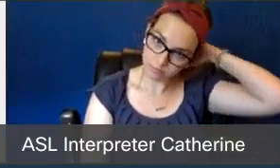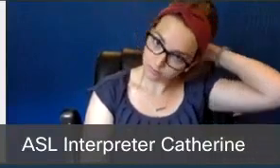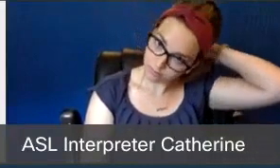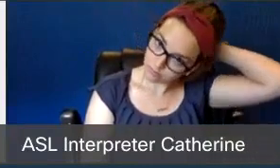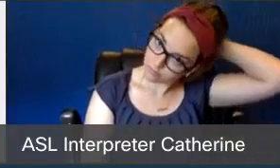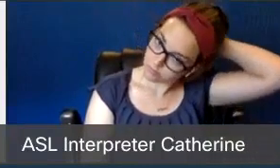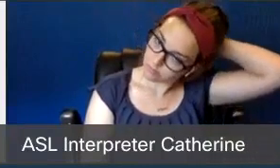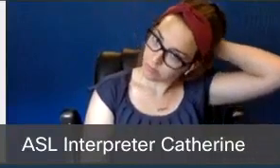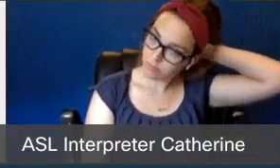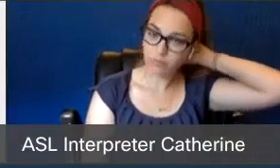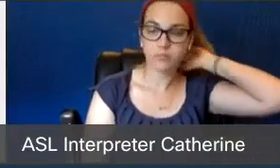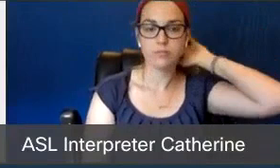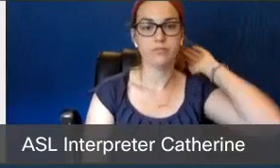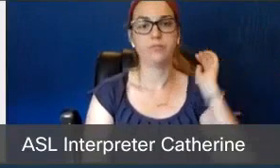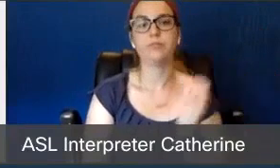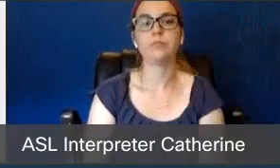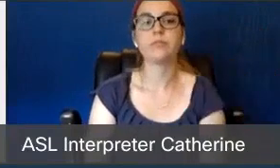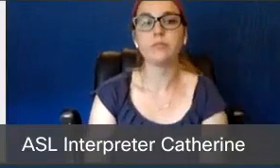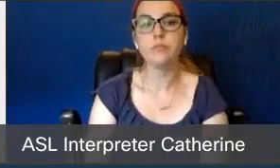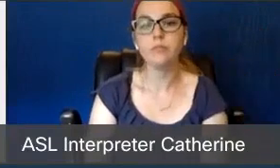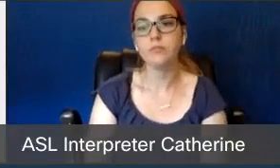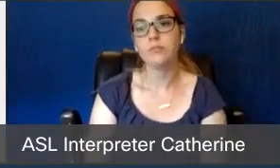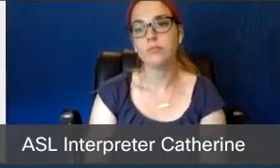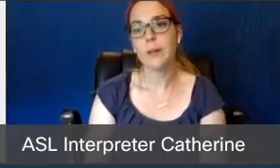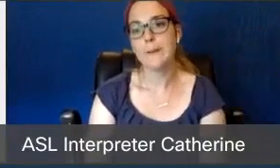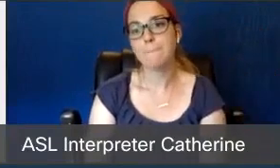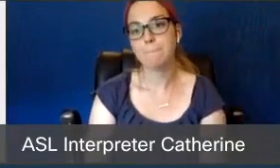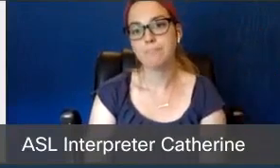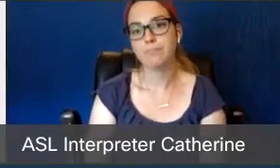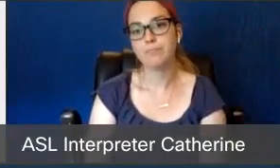Absent such an explicit finding, the court should be giving